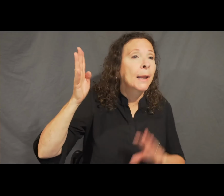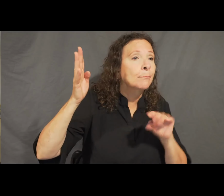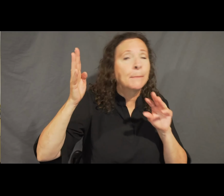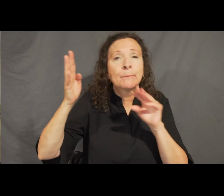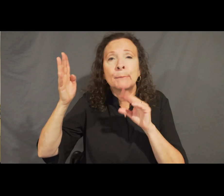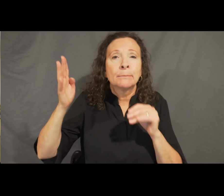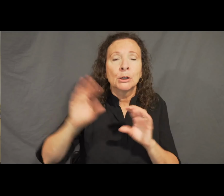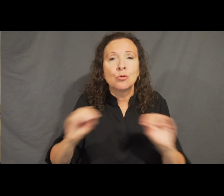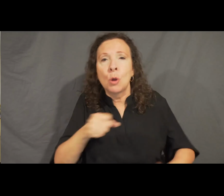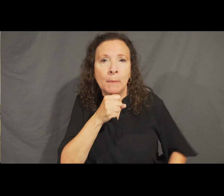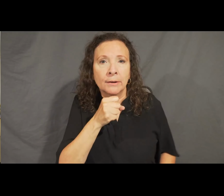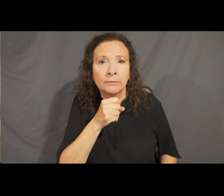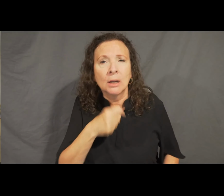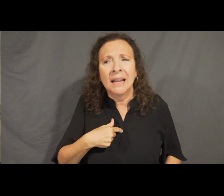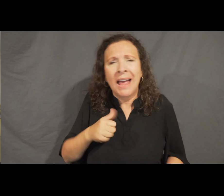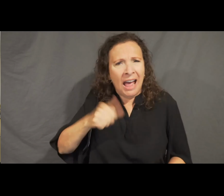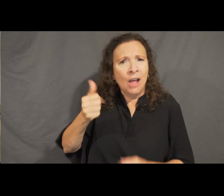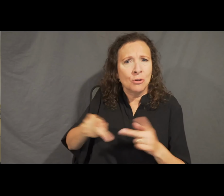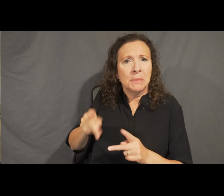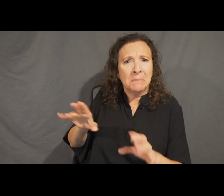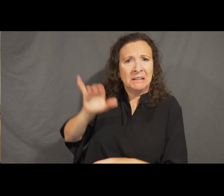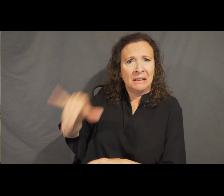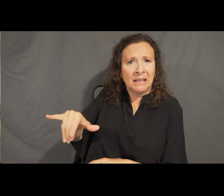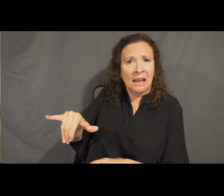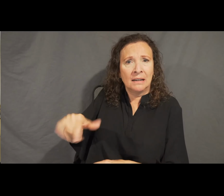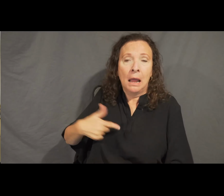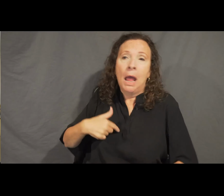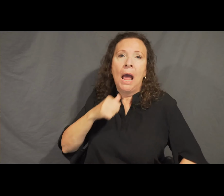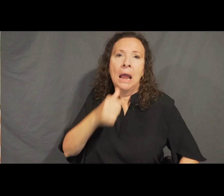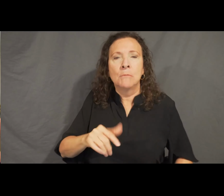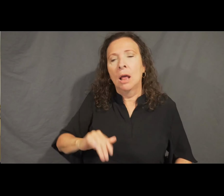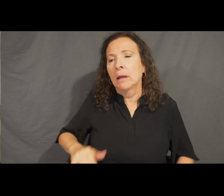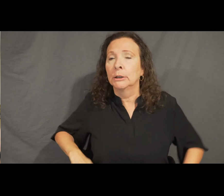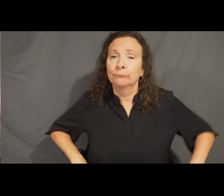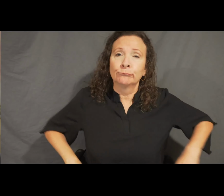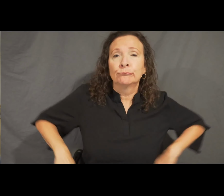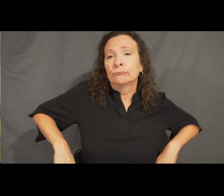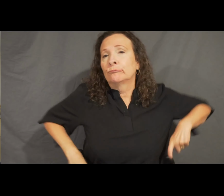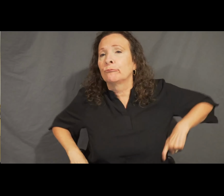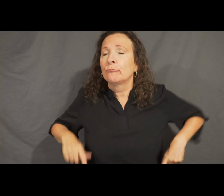I didn't want to feel arrogant, holding this microphone in such a small room. I'm going to go.